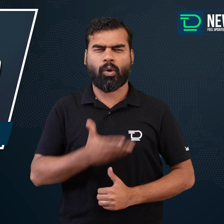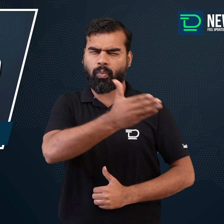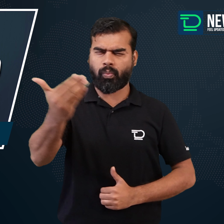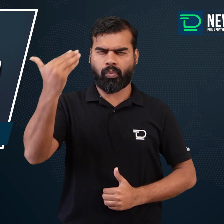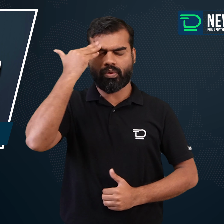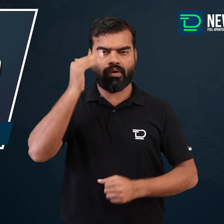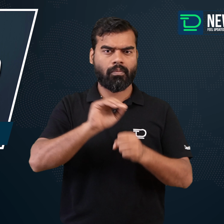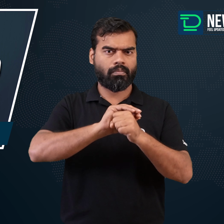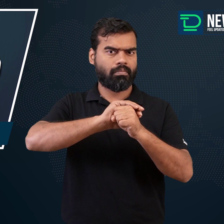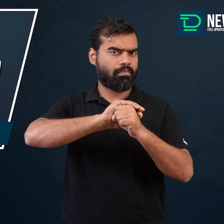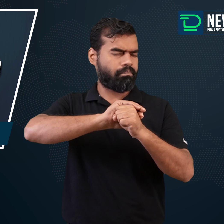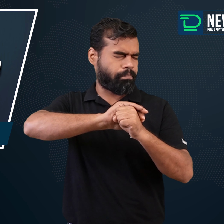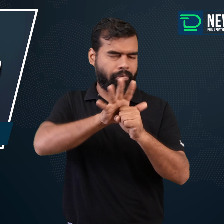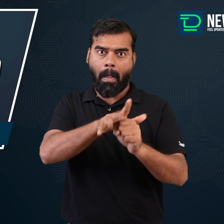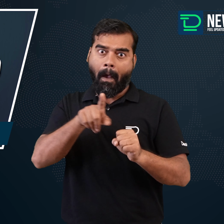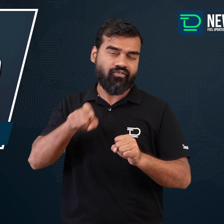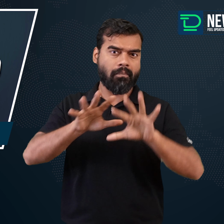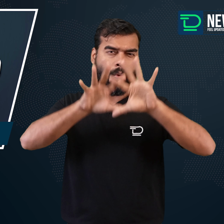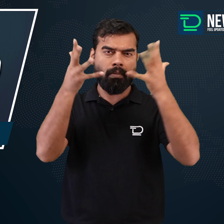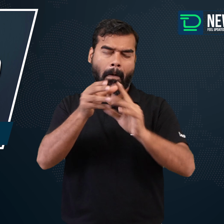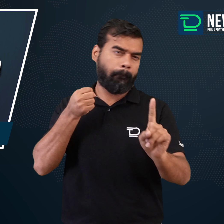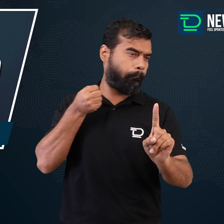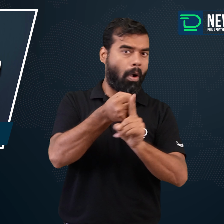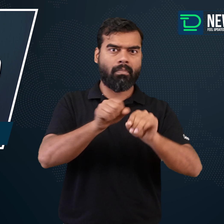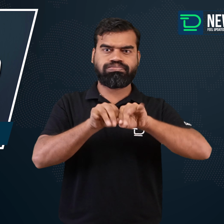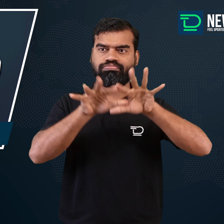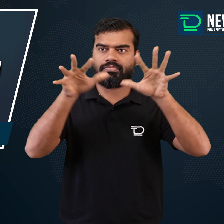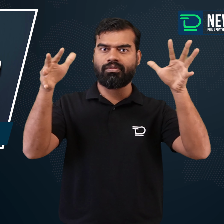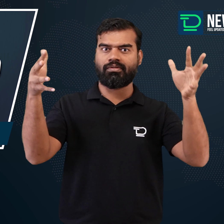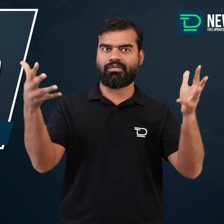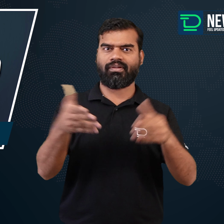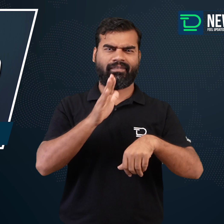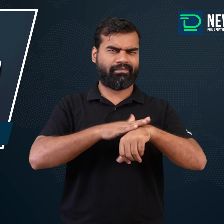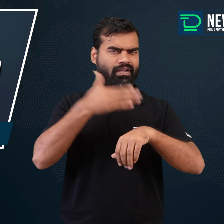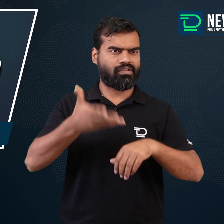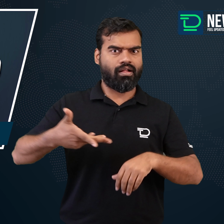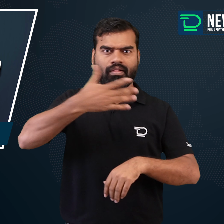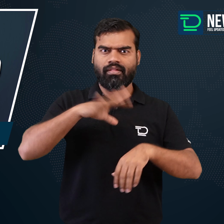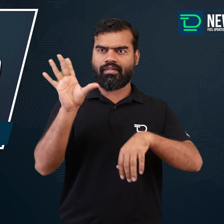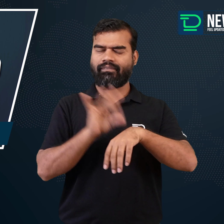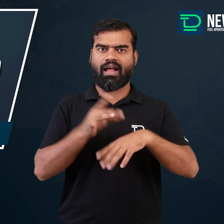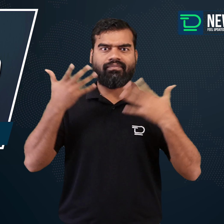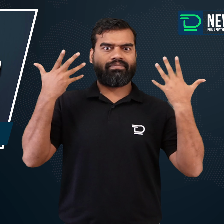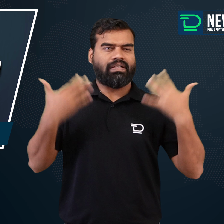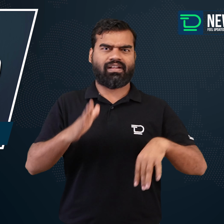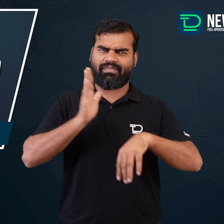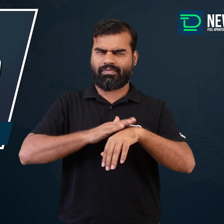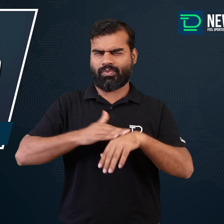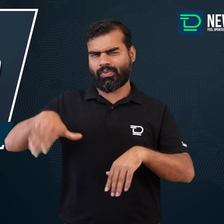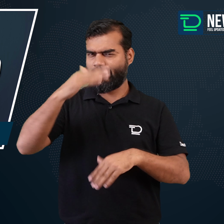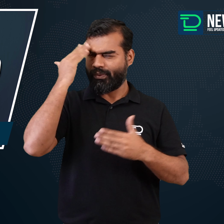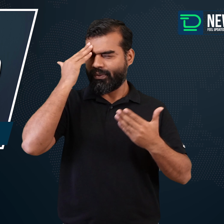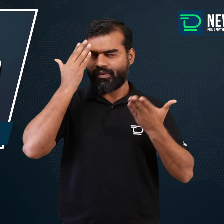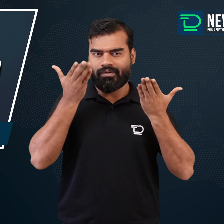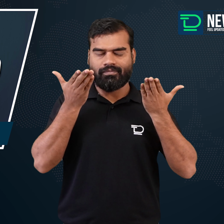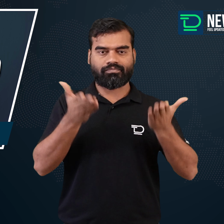We all knew about the COVID virus and how it affected us all.